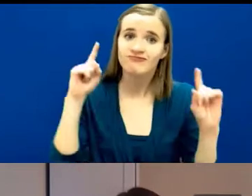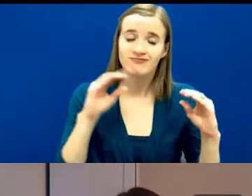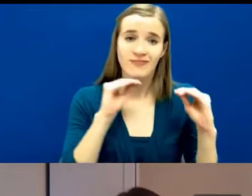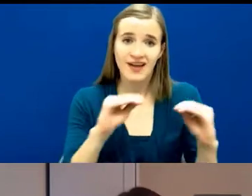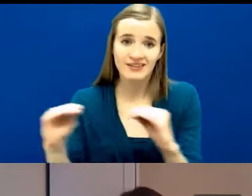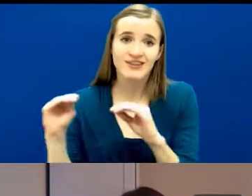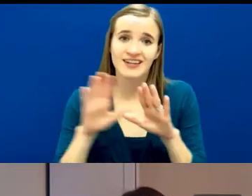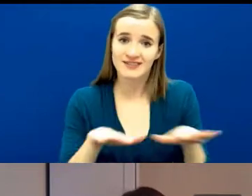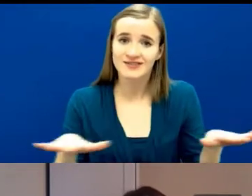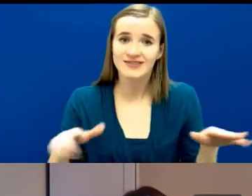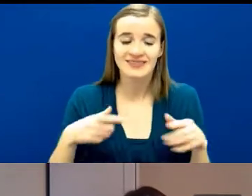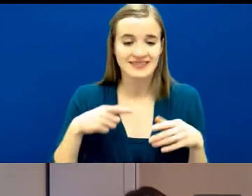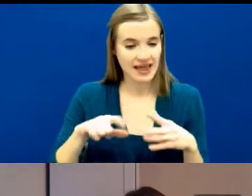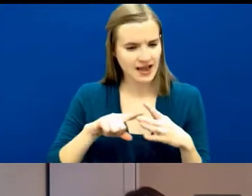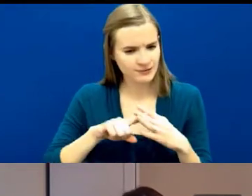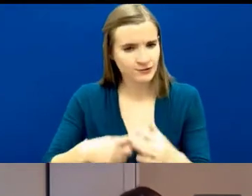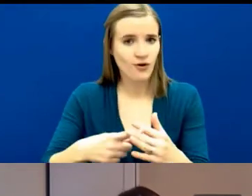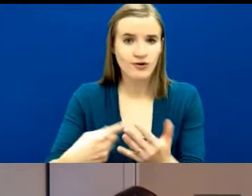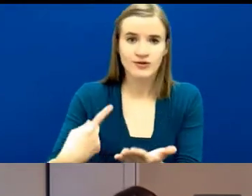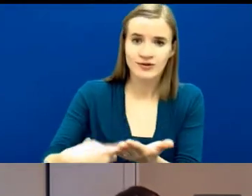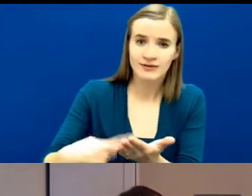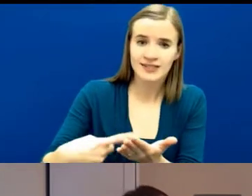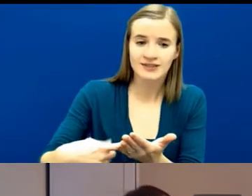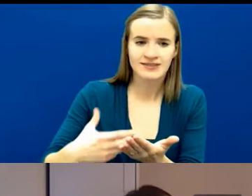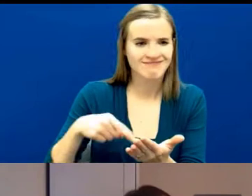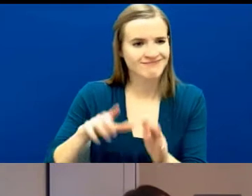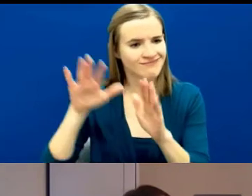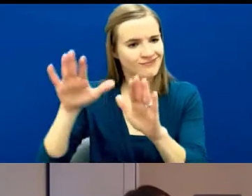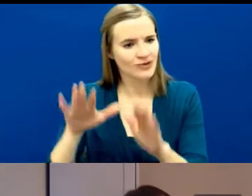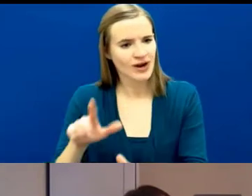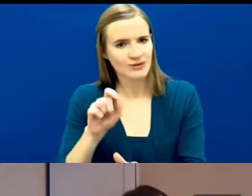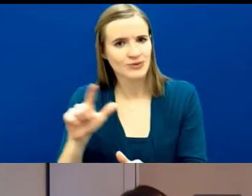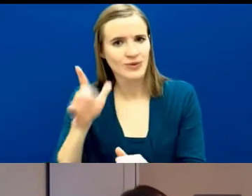that conversation. And it's a wonderful tool to teach the next generation how